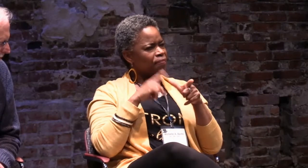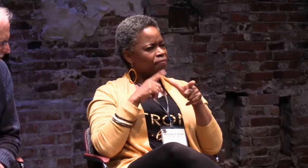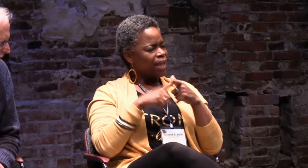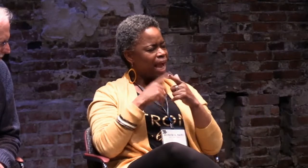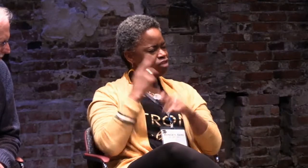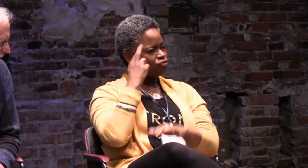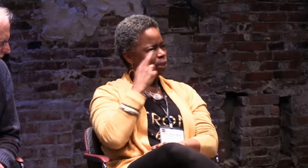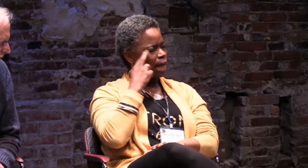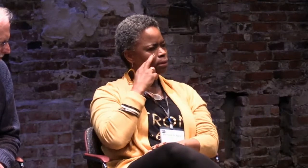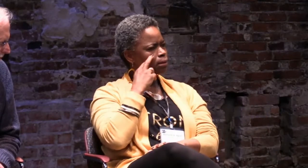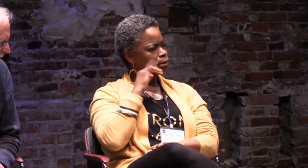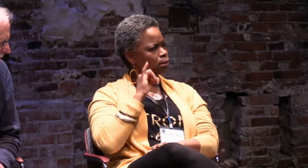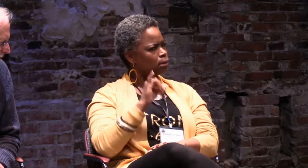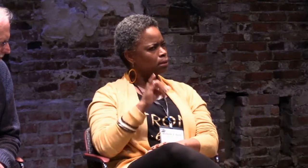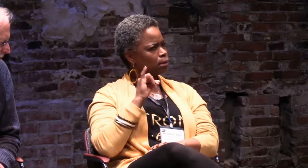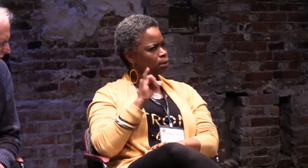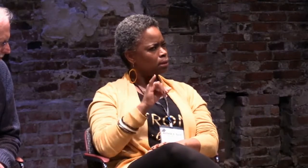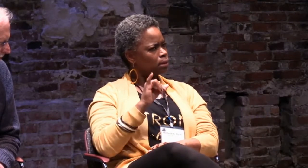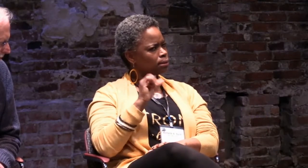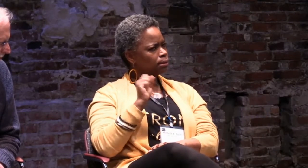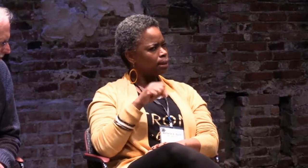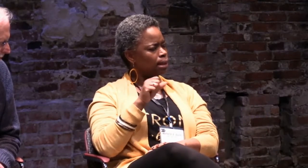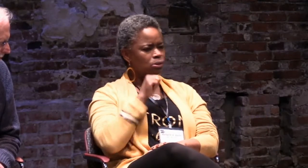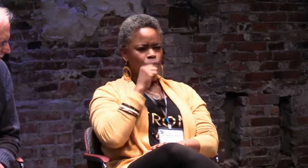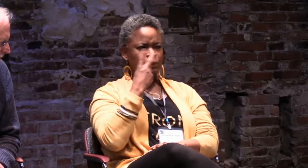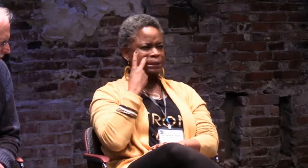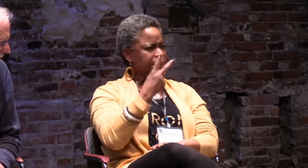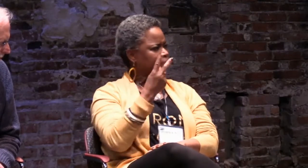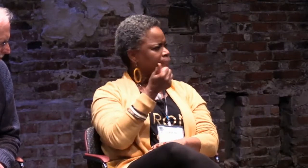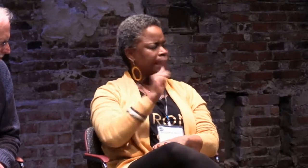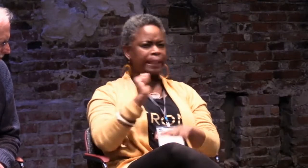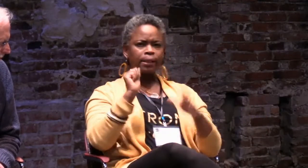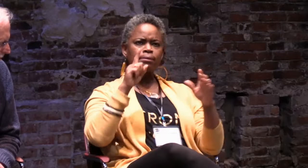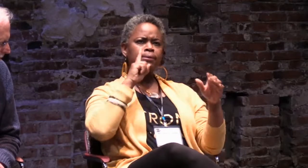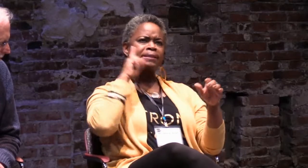If I wasn't getting what I wanted in other spaces,